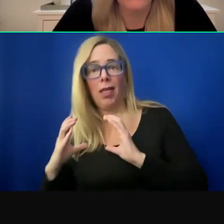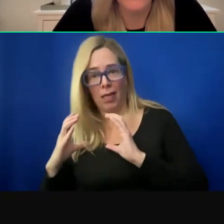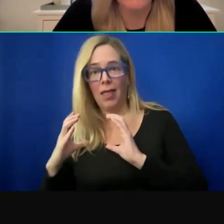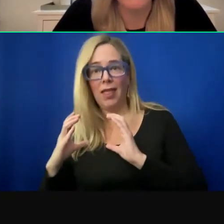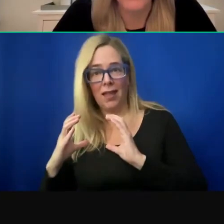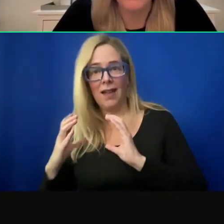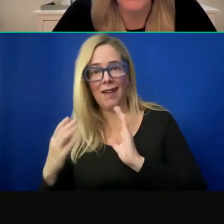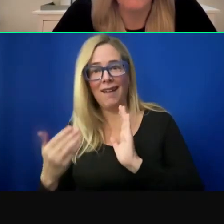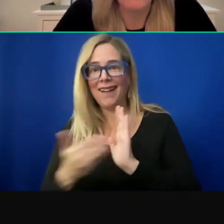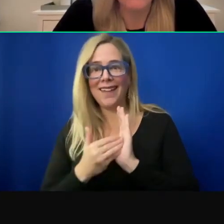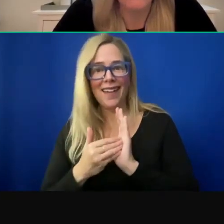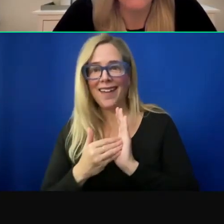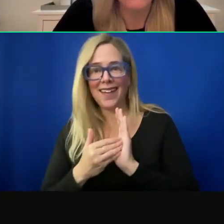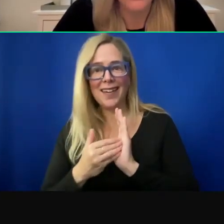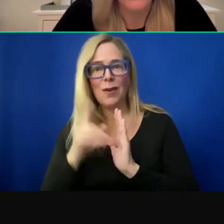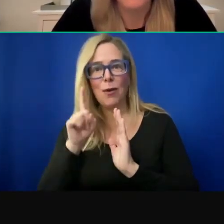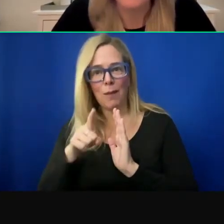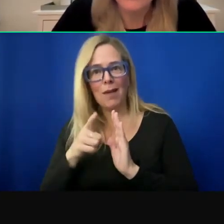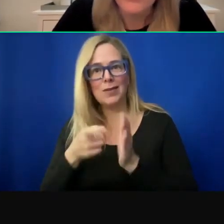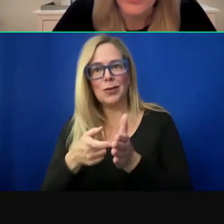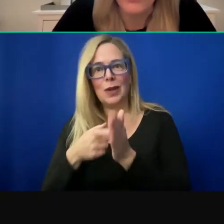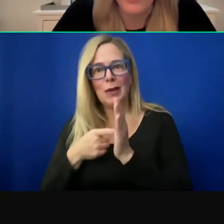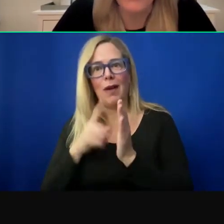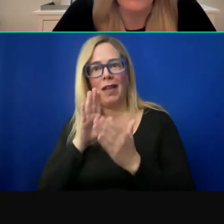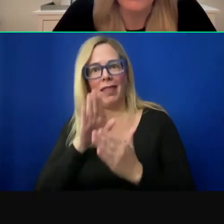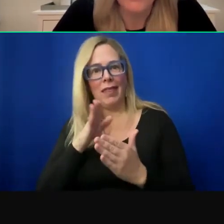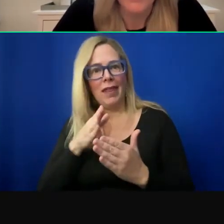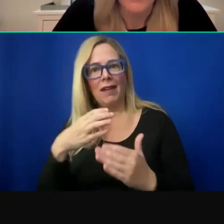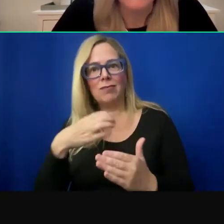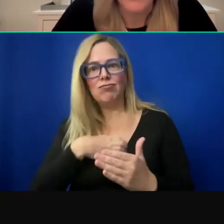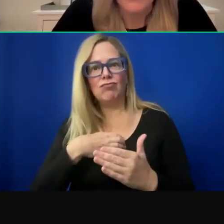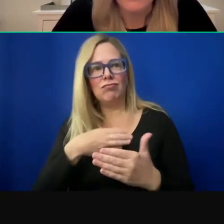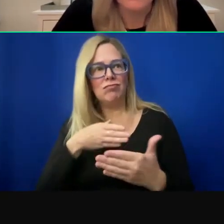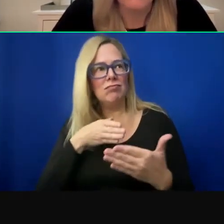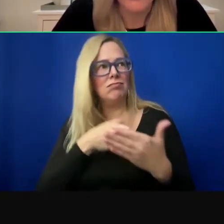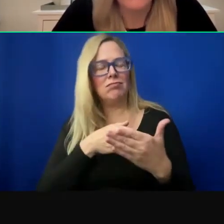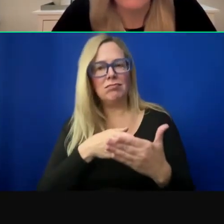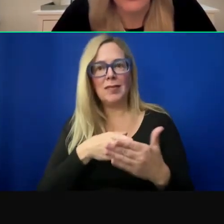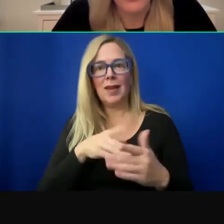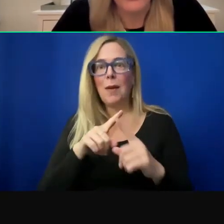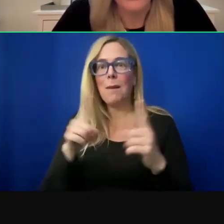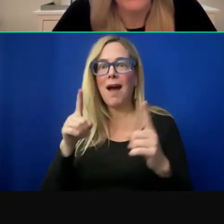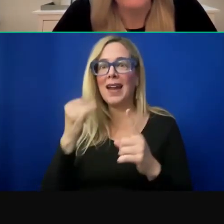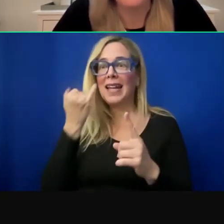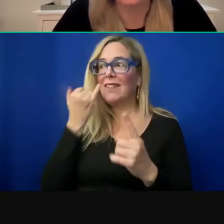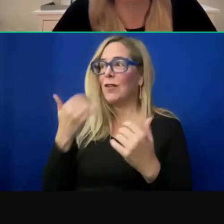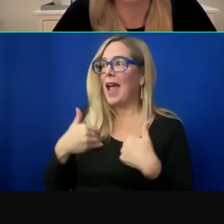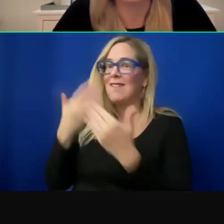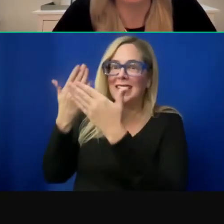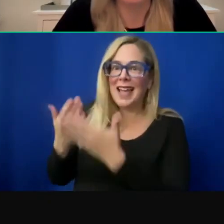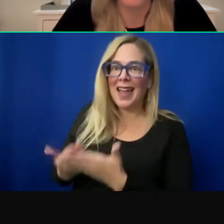of disabled people. Data can change that. Data can create infrastructures to identify where and